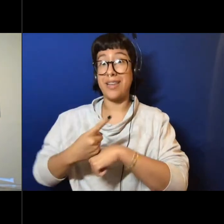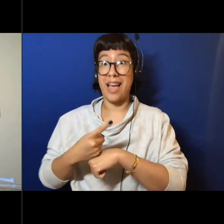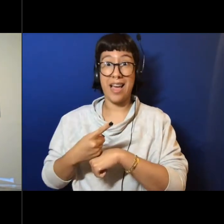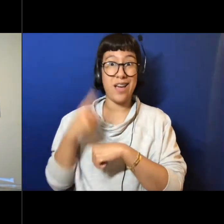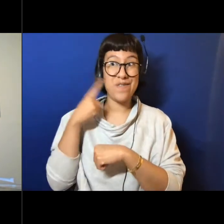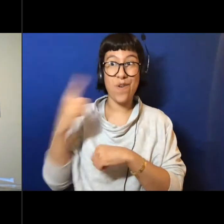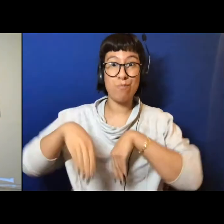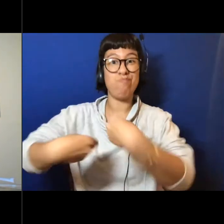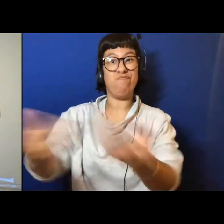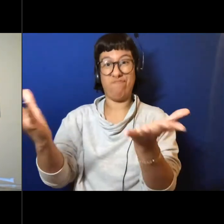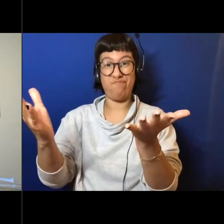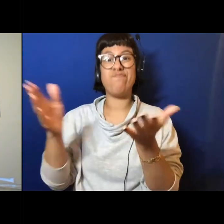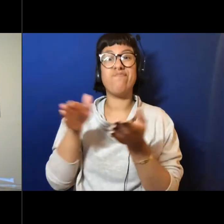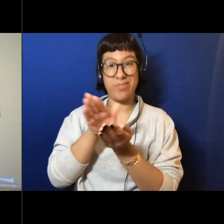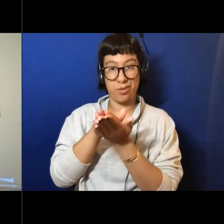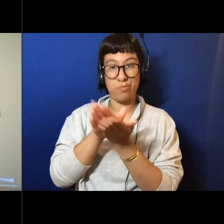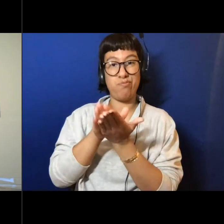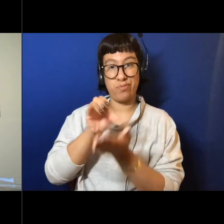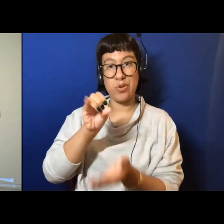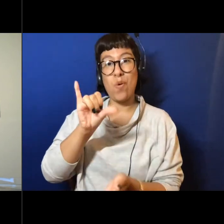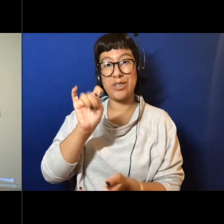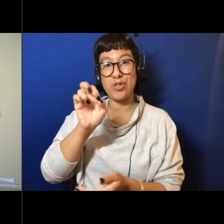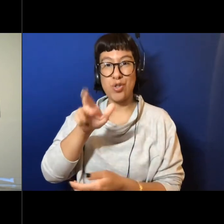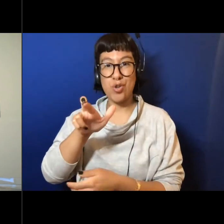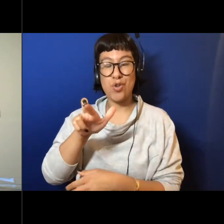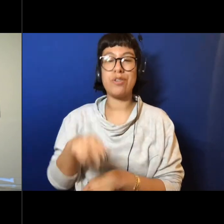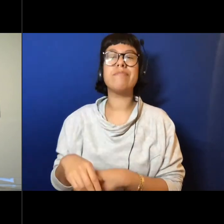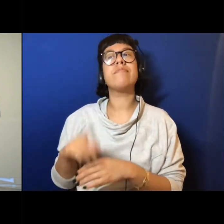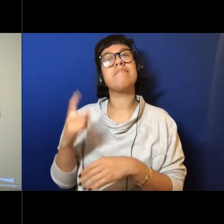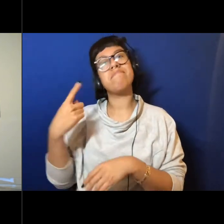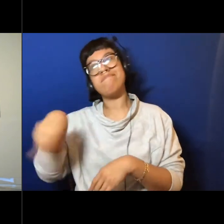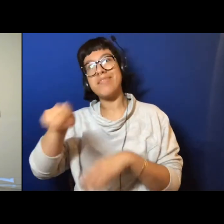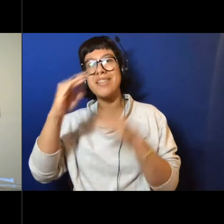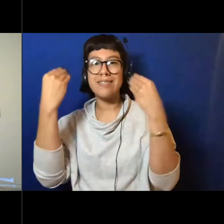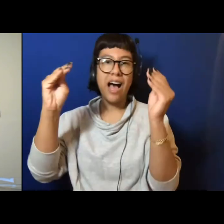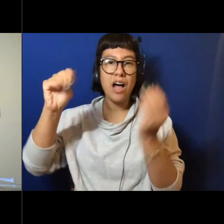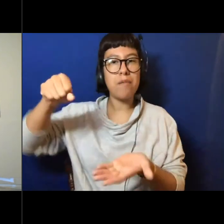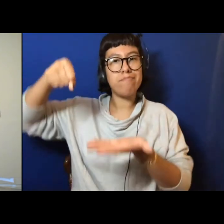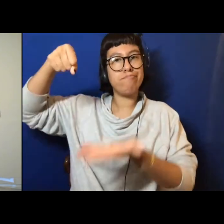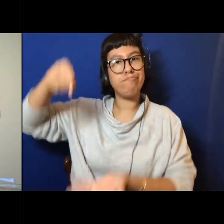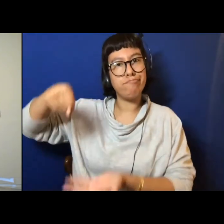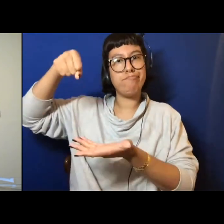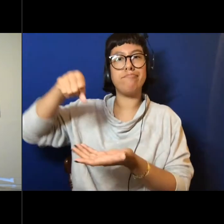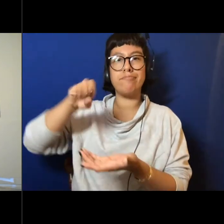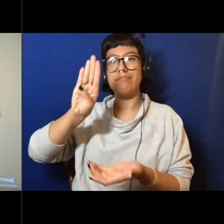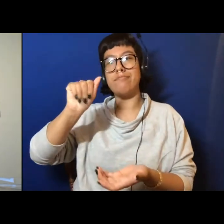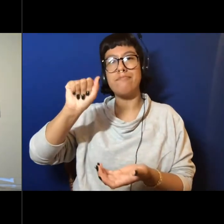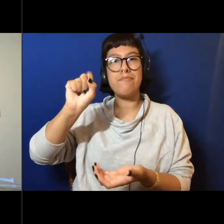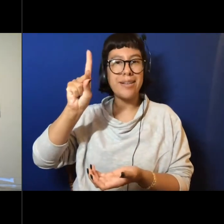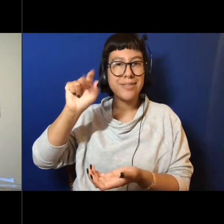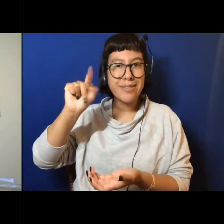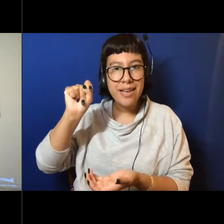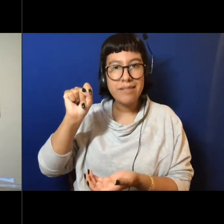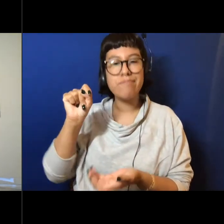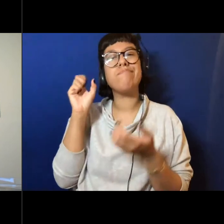But it's usually like a peck basket, depending on how many days, and then it depends how many days you can fish in a month